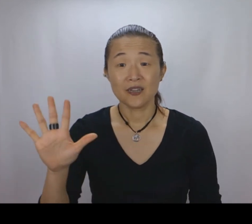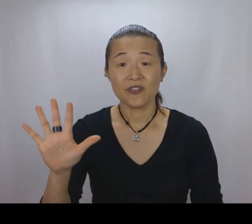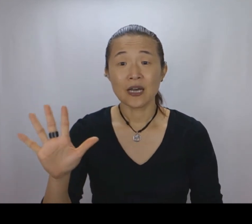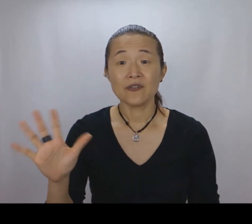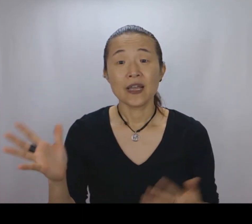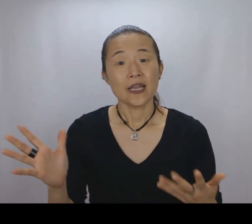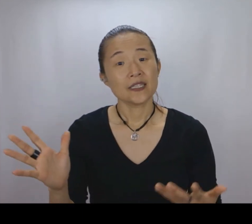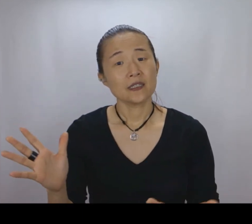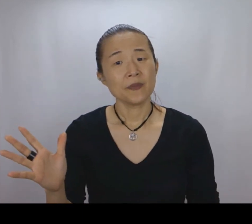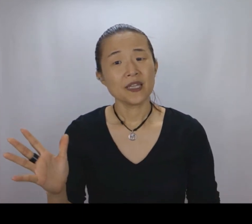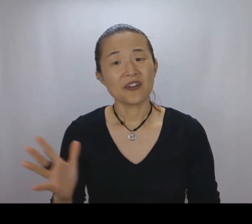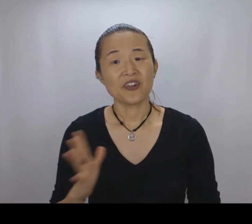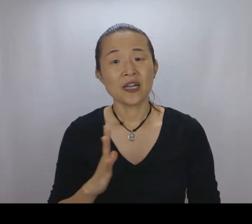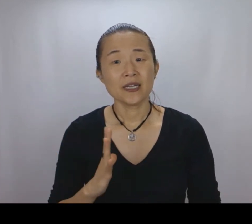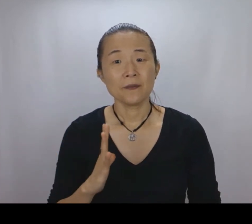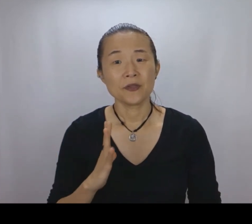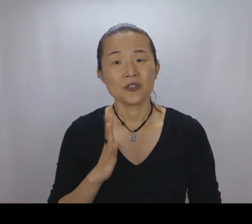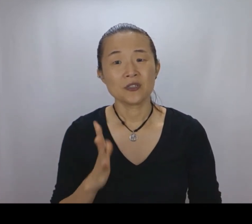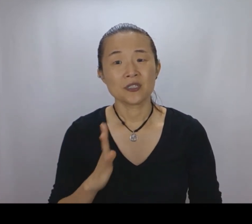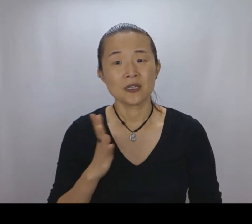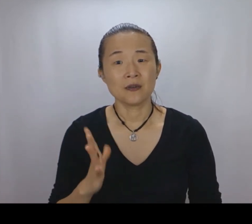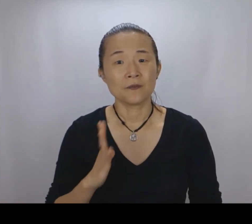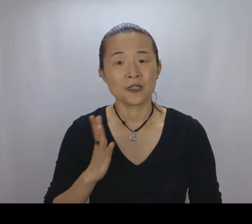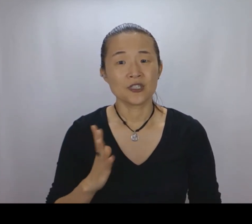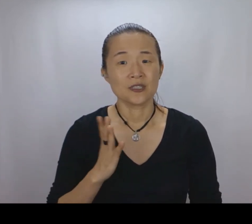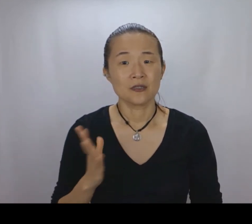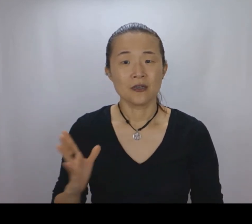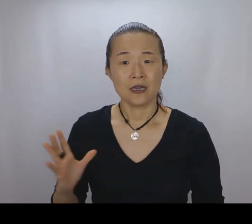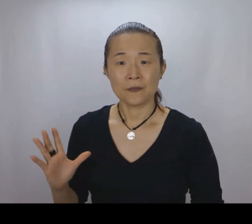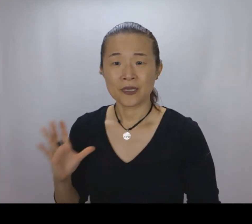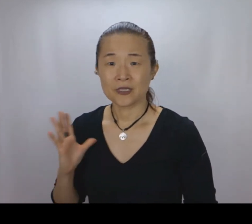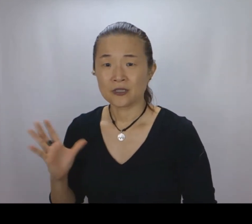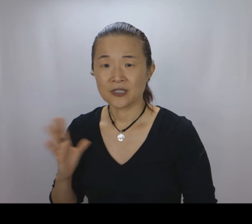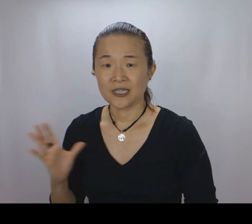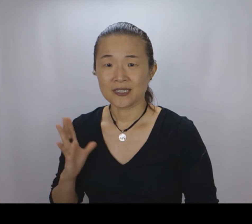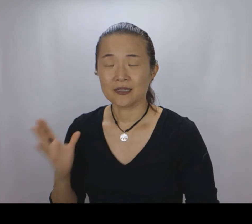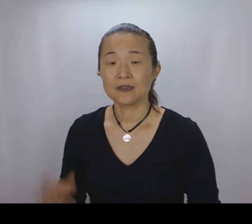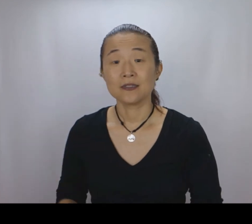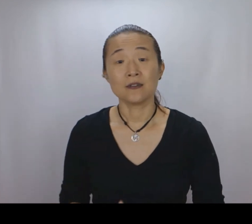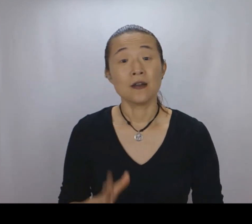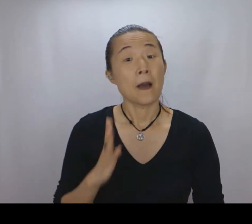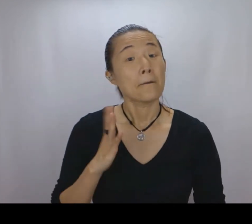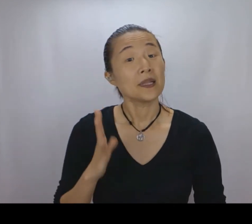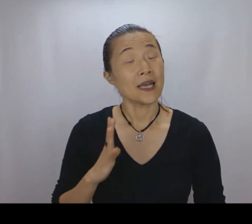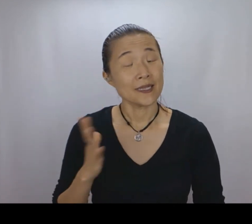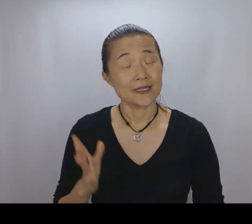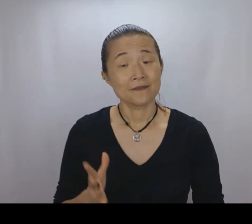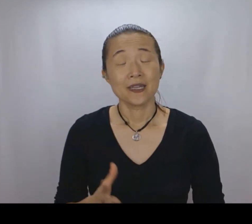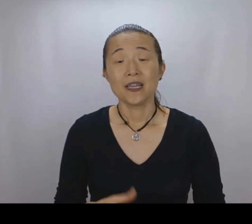Take a 5. It's gonna be like fine, but you're just going to brush up against your chest, so polite.